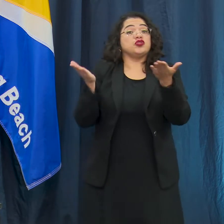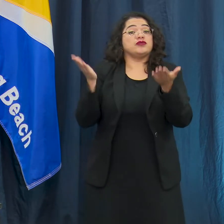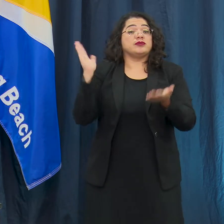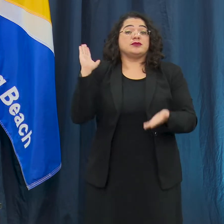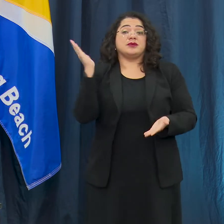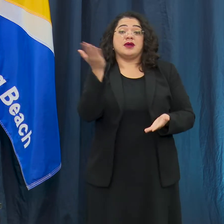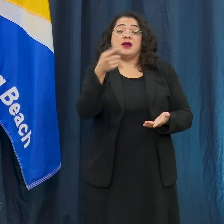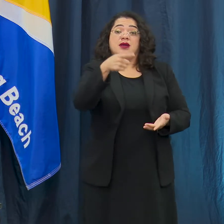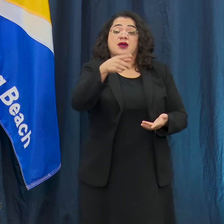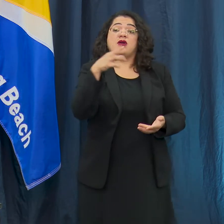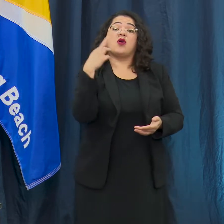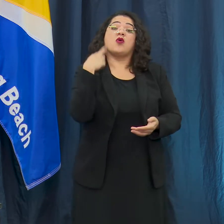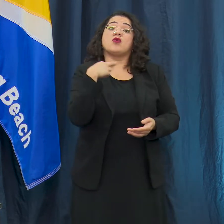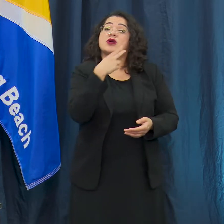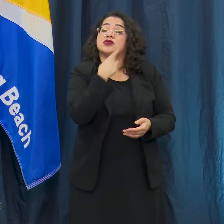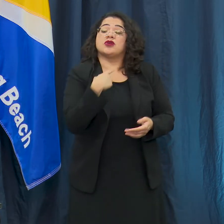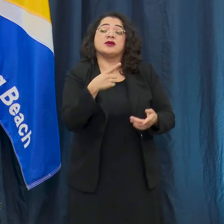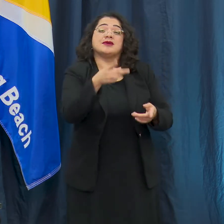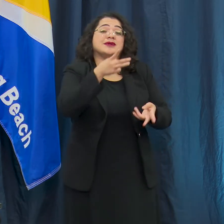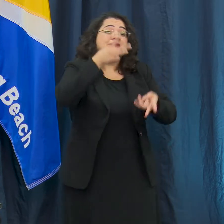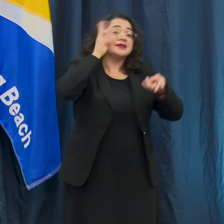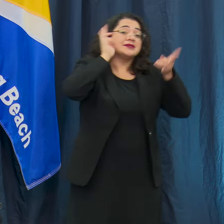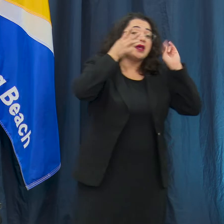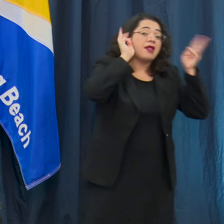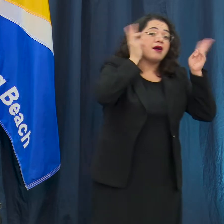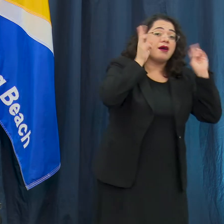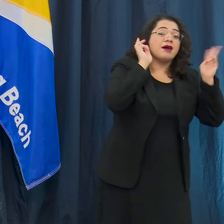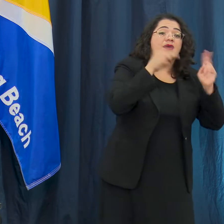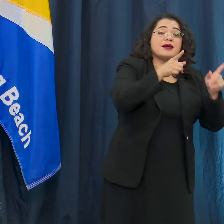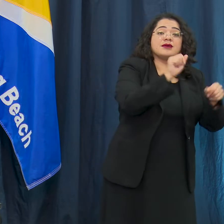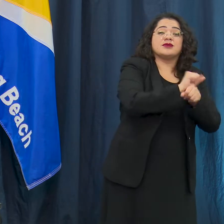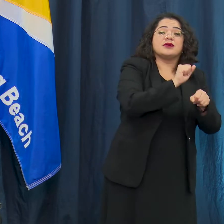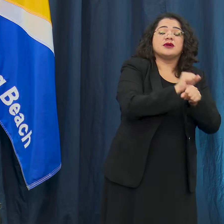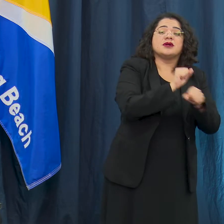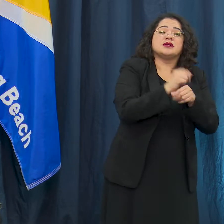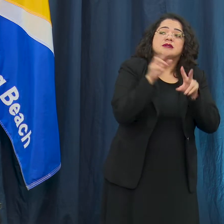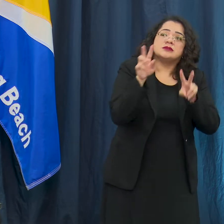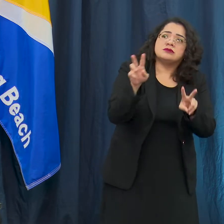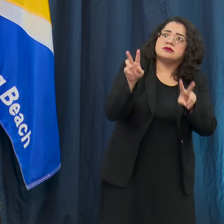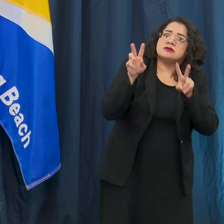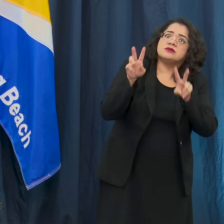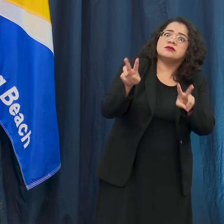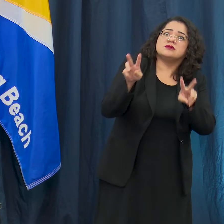that are working in salons that are waiting their turn also to reopen safely